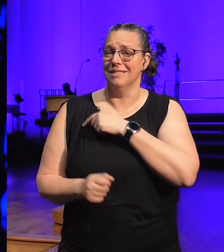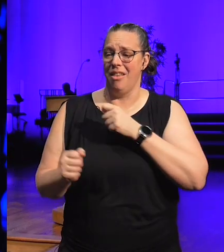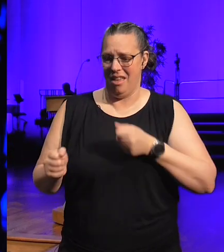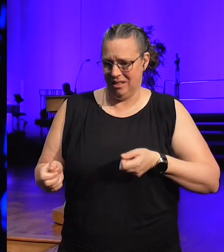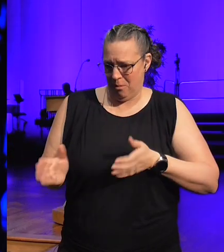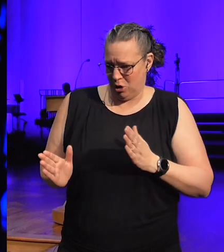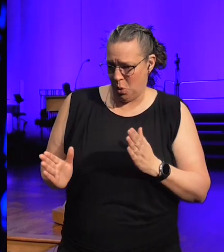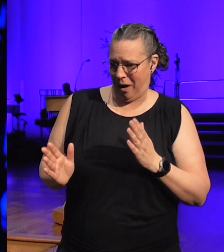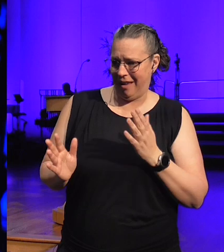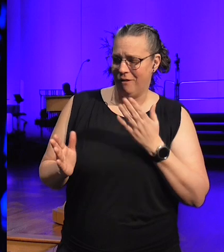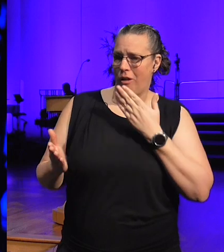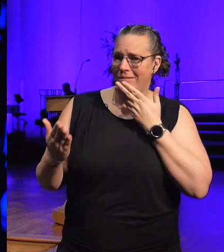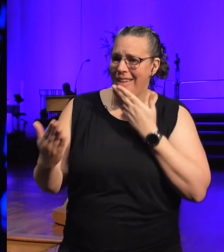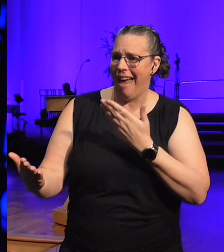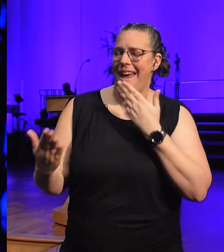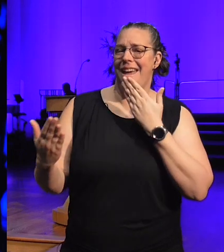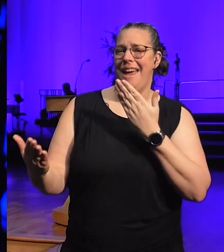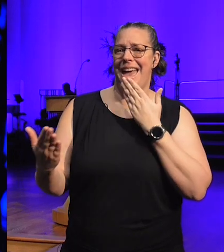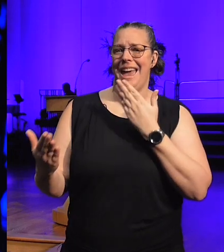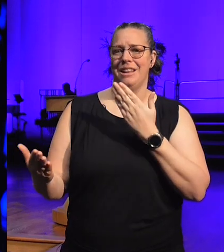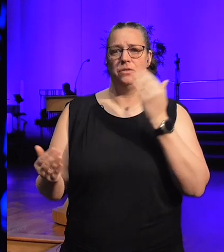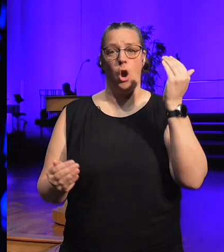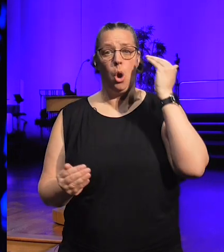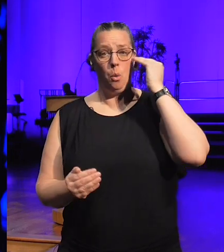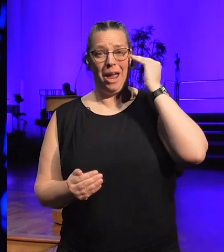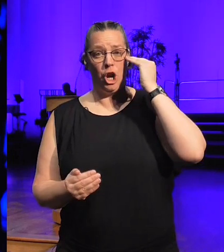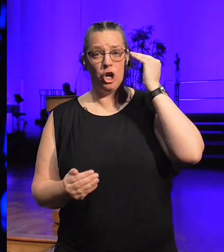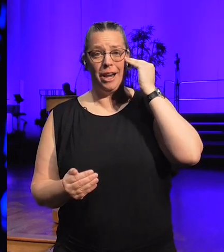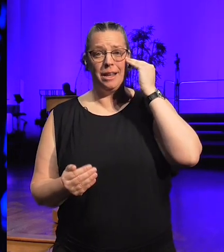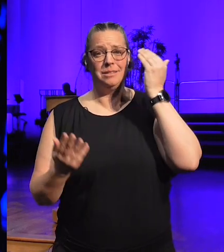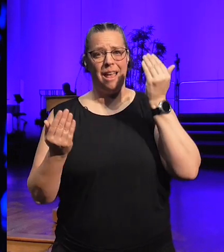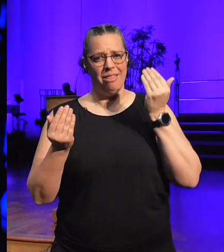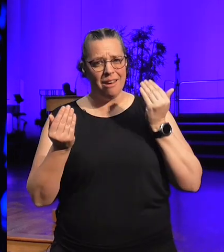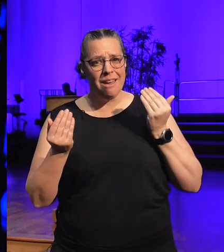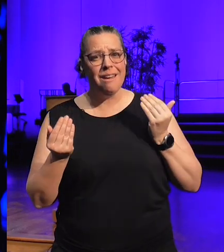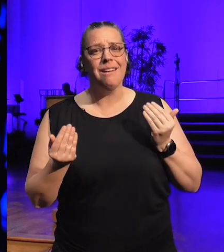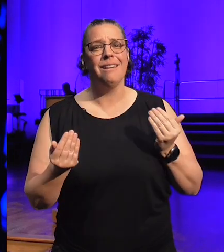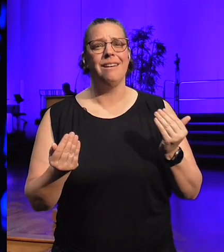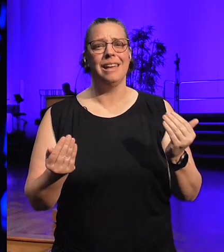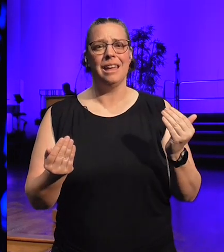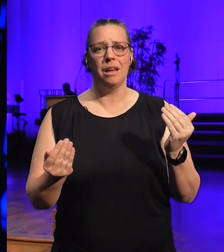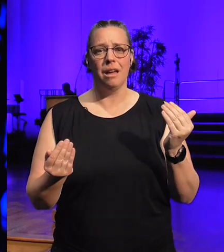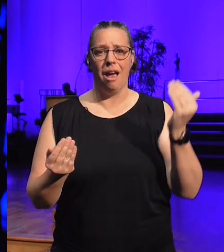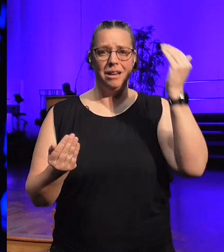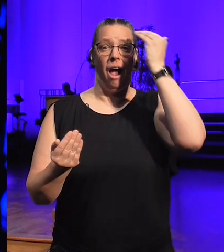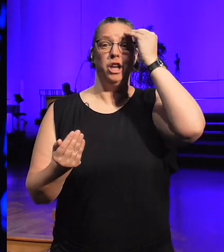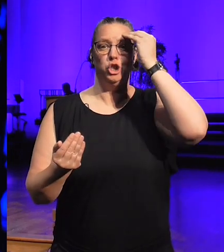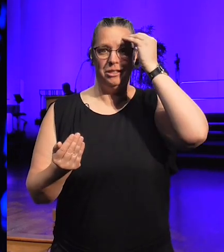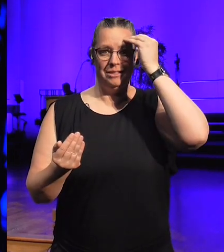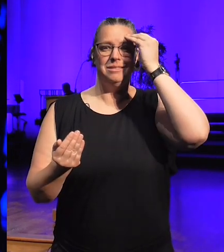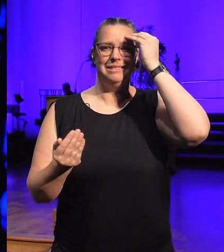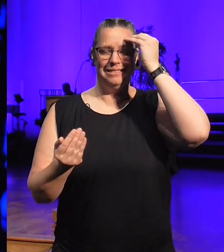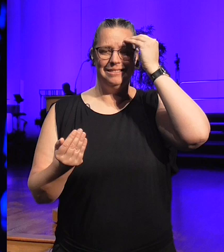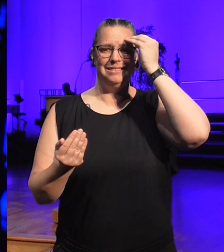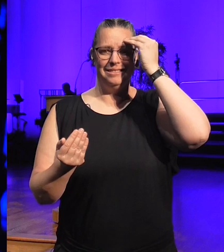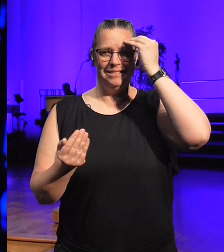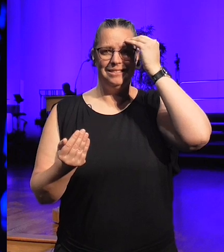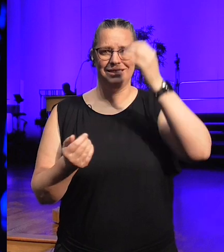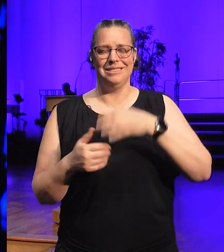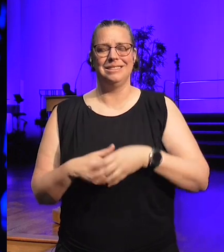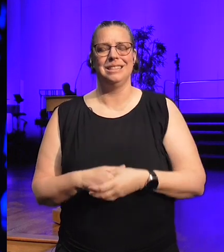give thanks for the awareness of this and to lean into it consciously and conscientiously